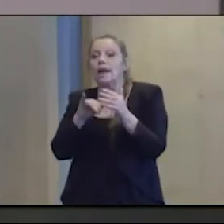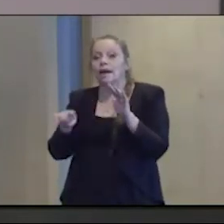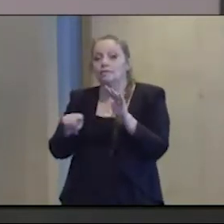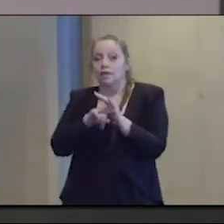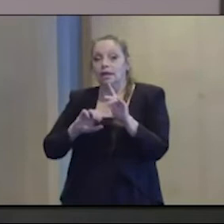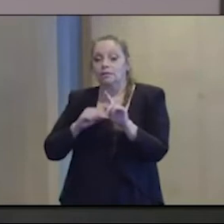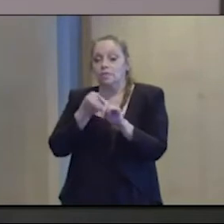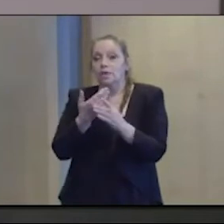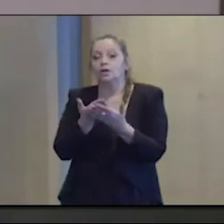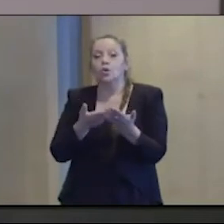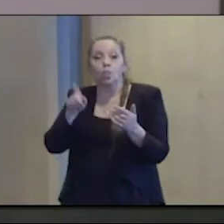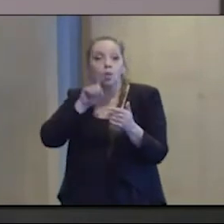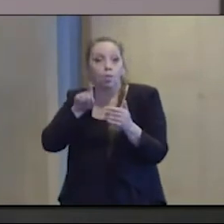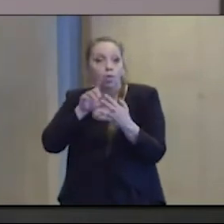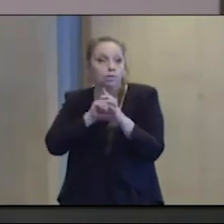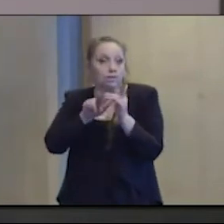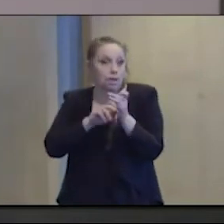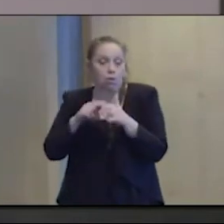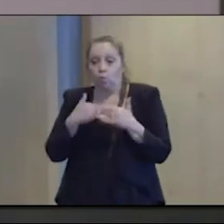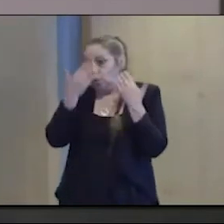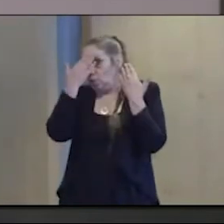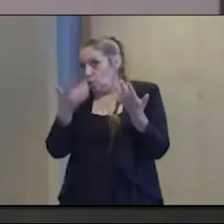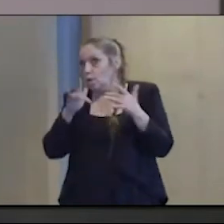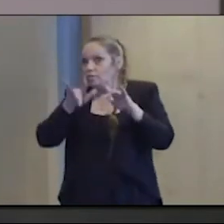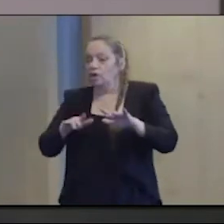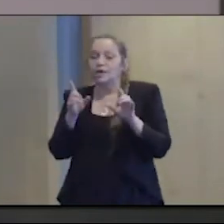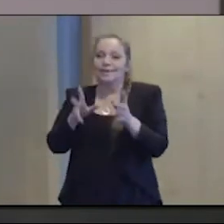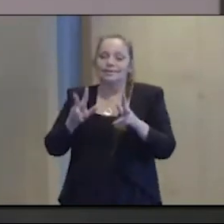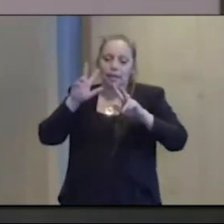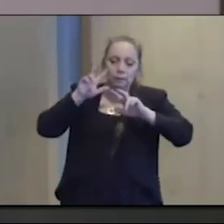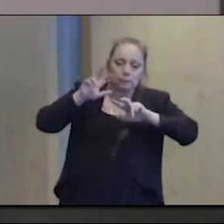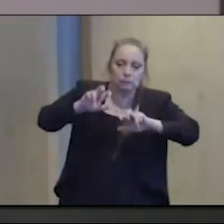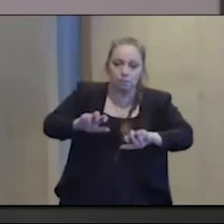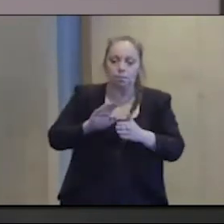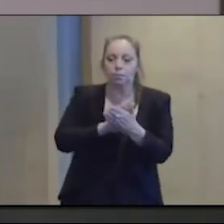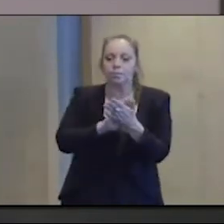water cycle. We don't know we haven't really started looking at what hydrogen might do.